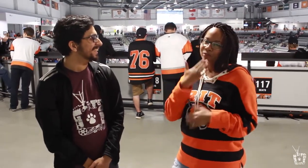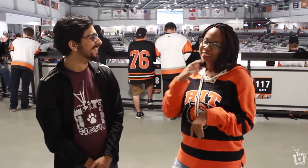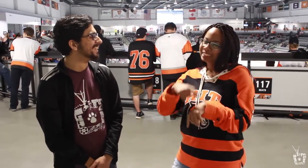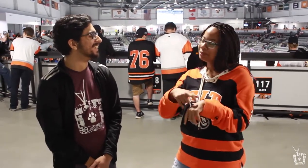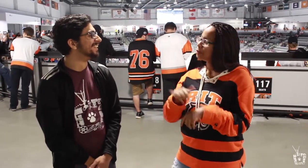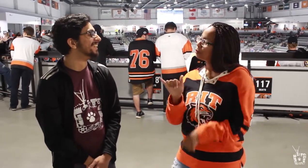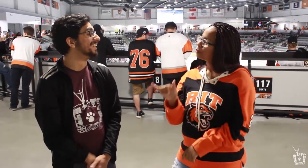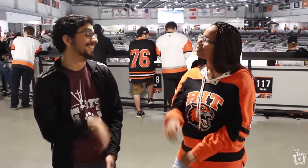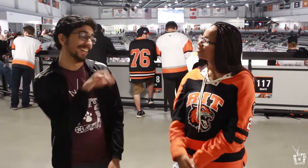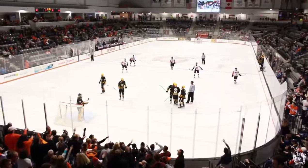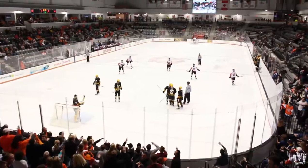I appreciate that and have a good time, too.